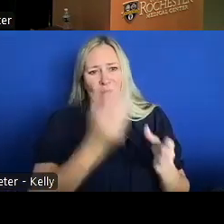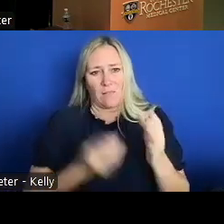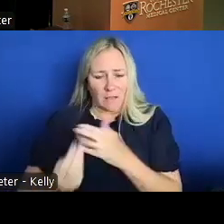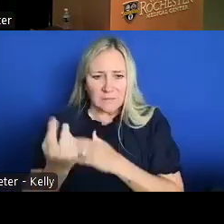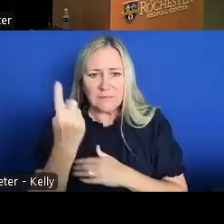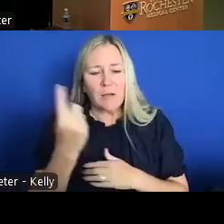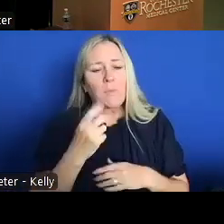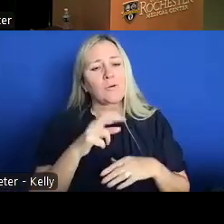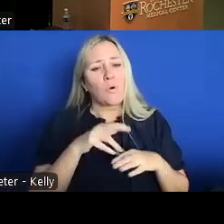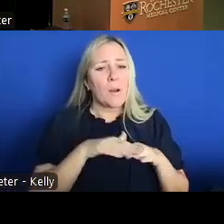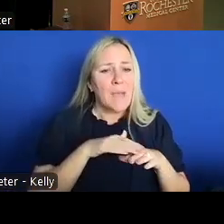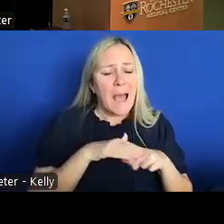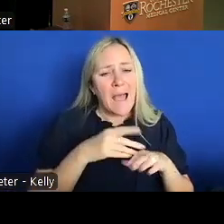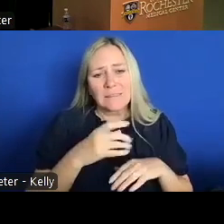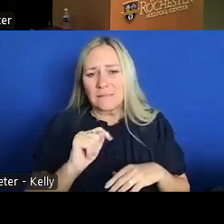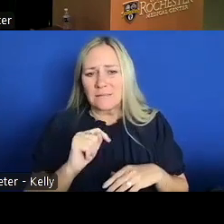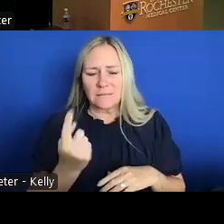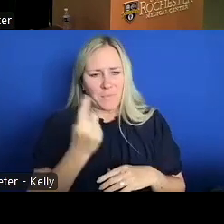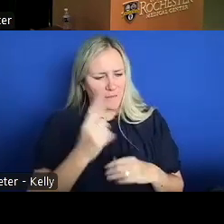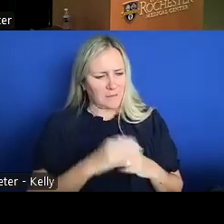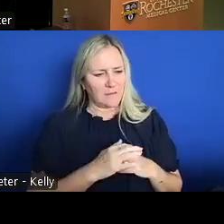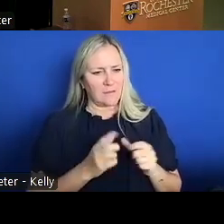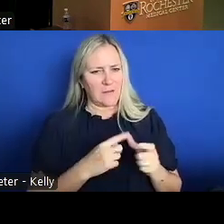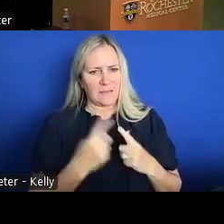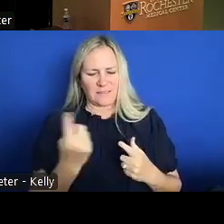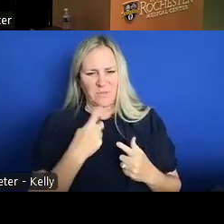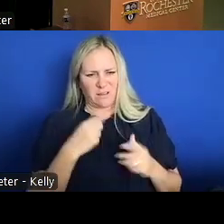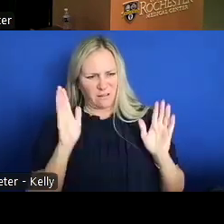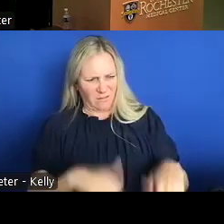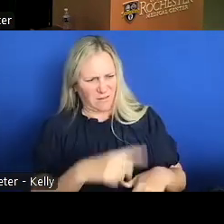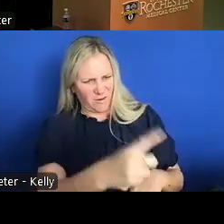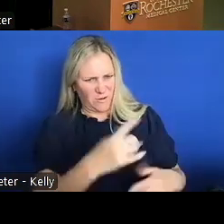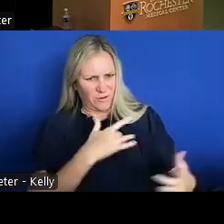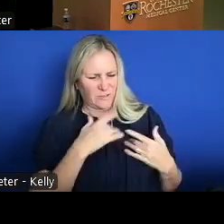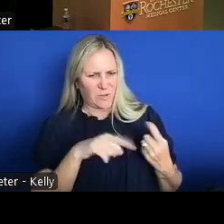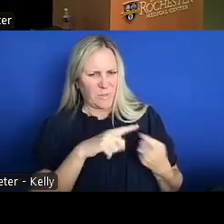uh and some people it's like well how can you be concerned about your pet when we're dealing with